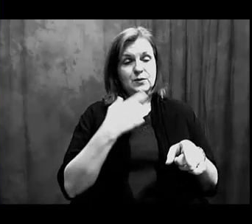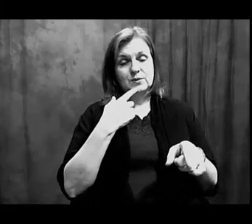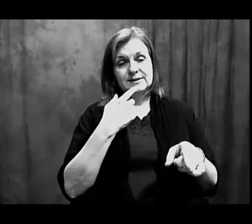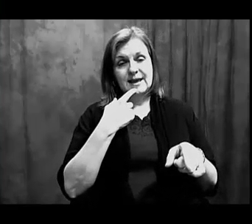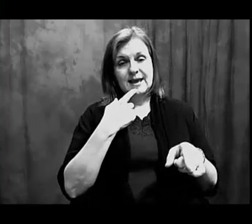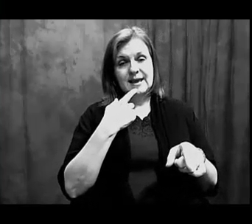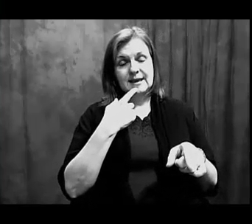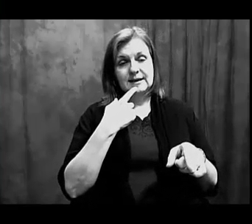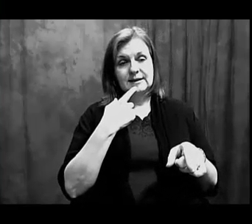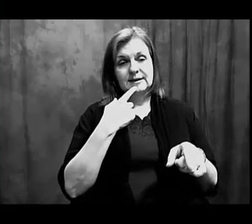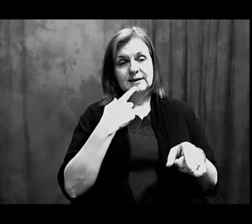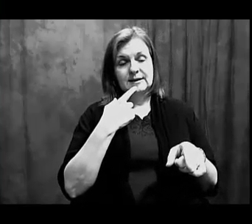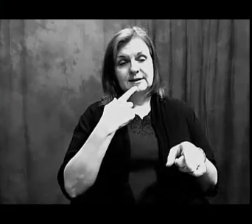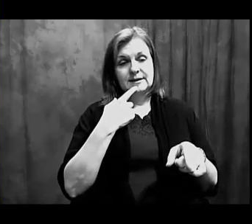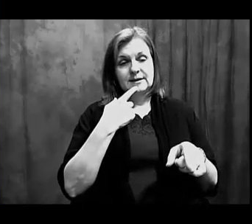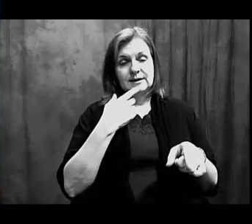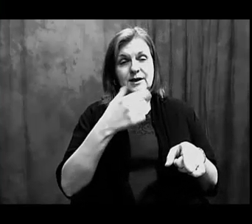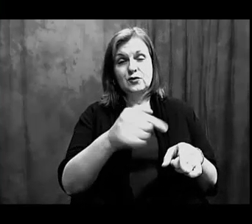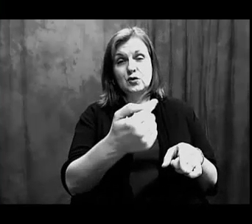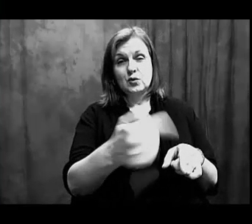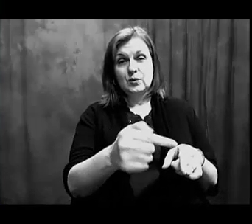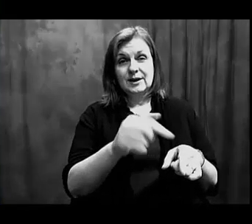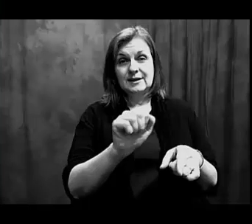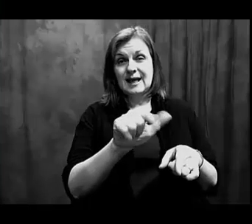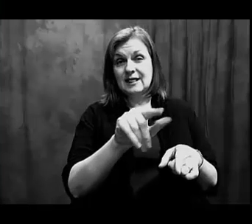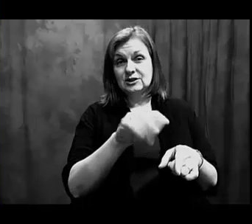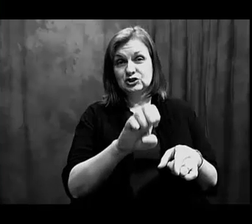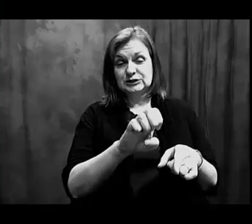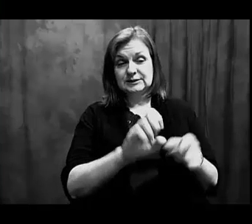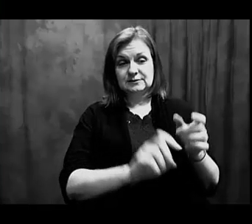as being evolved from green algae